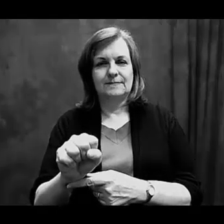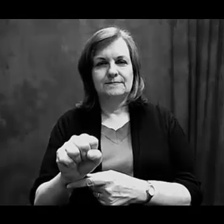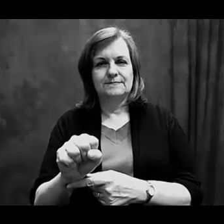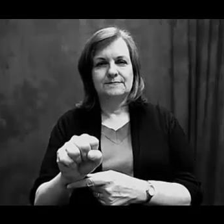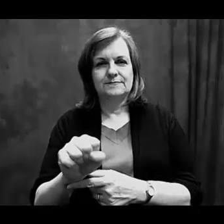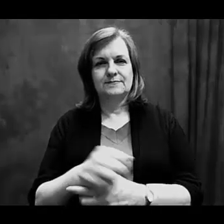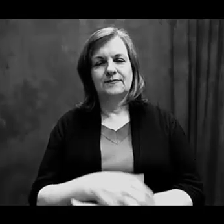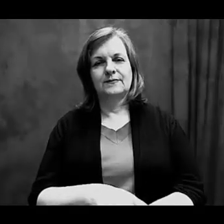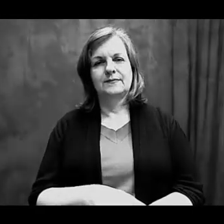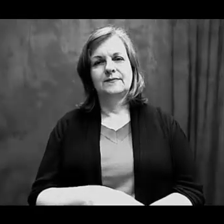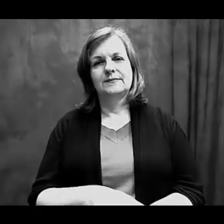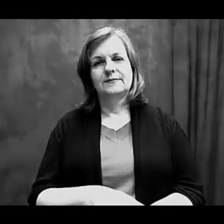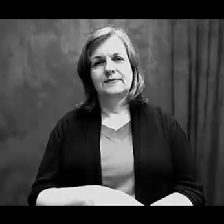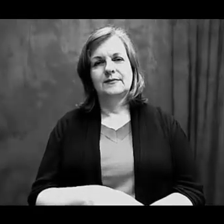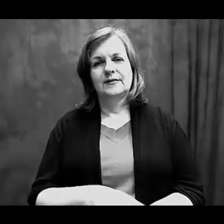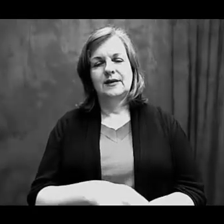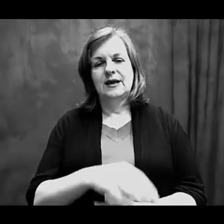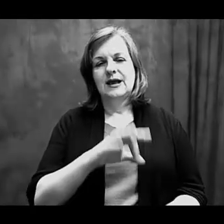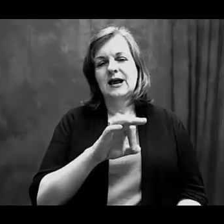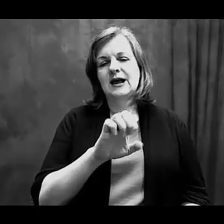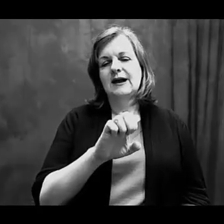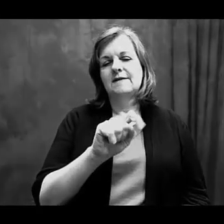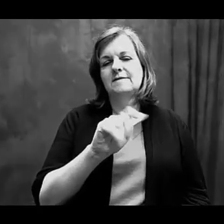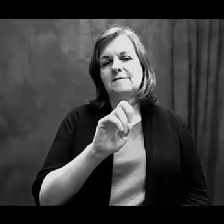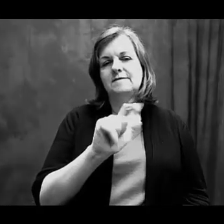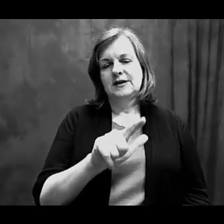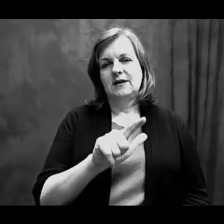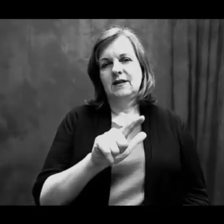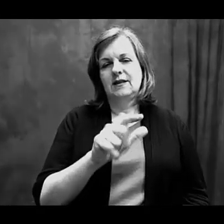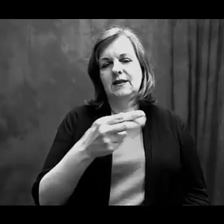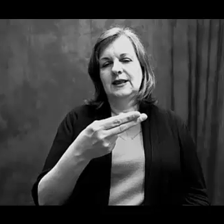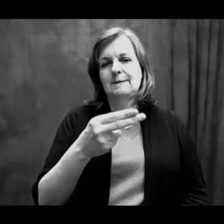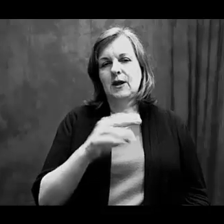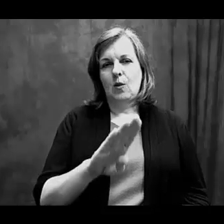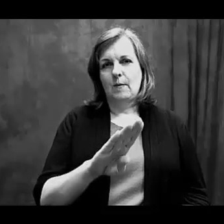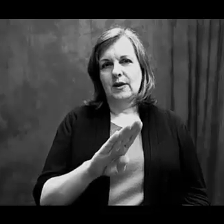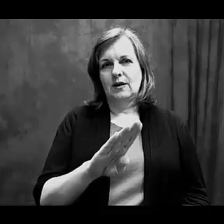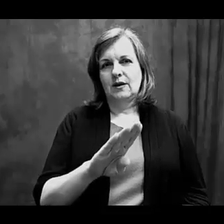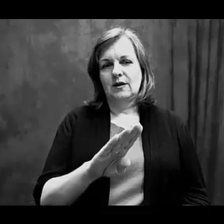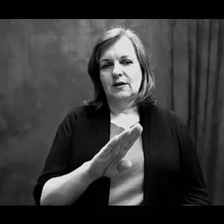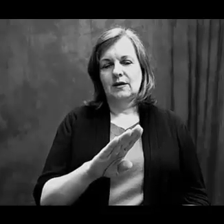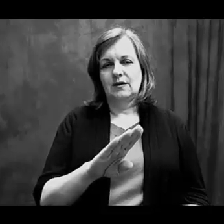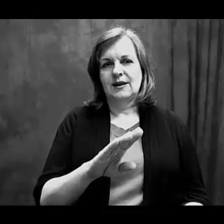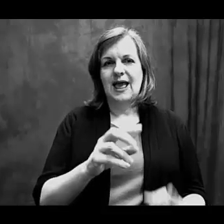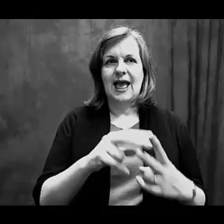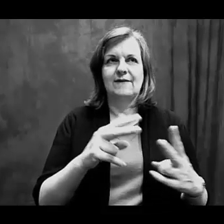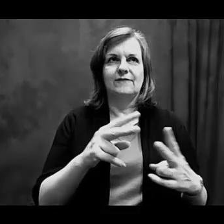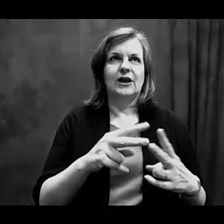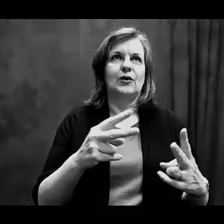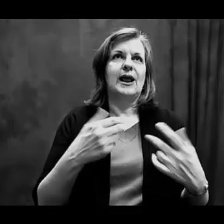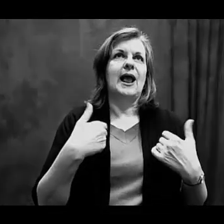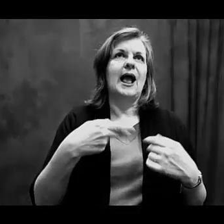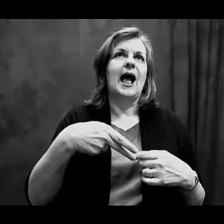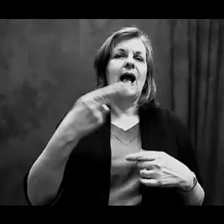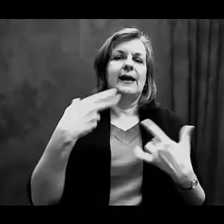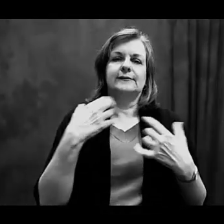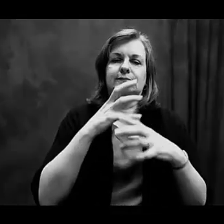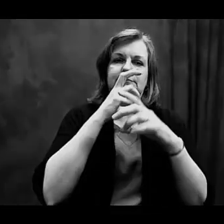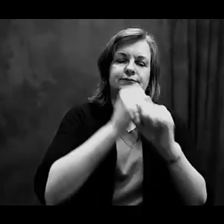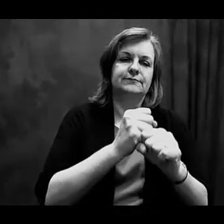instead what we look at is the placenta as exchanging gases and what we look particularly at